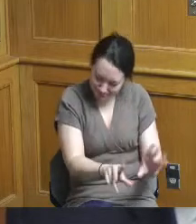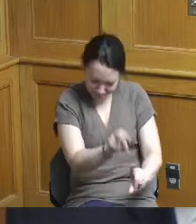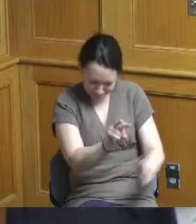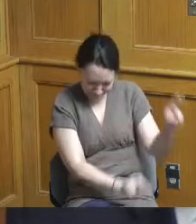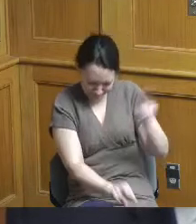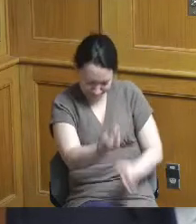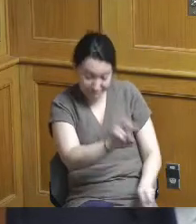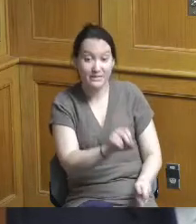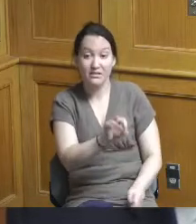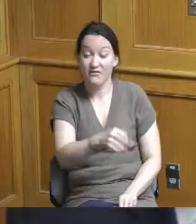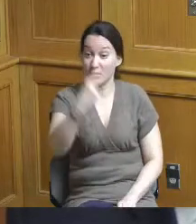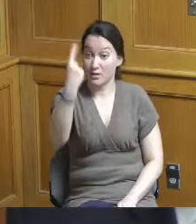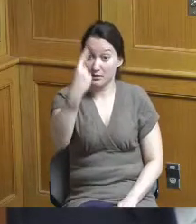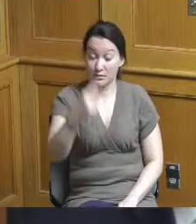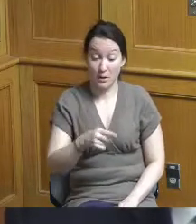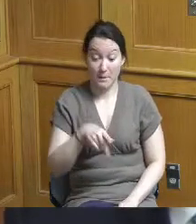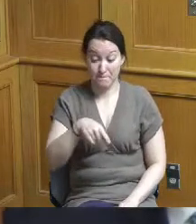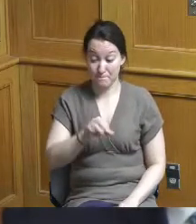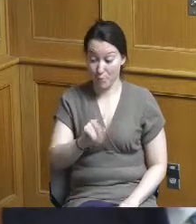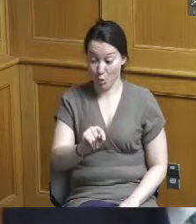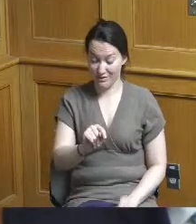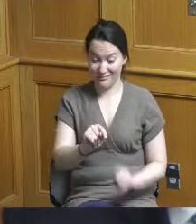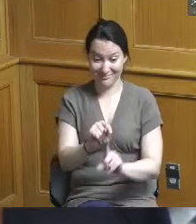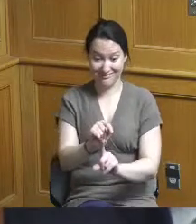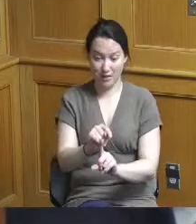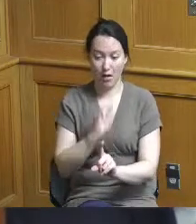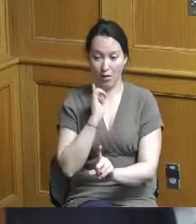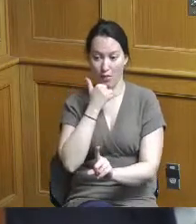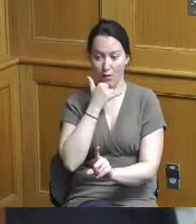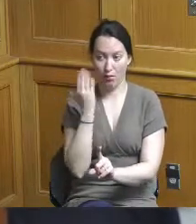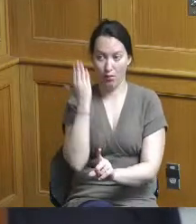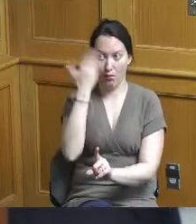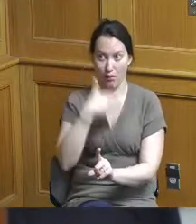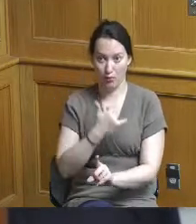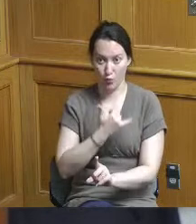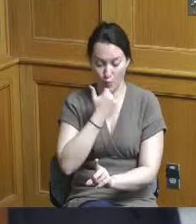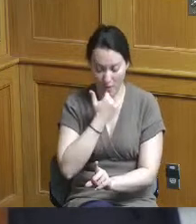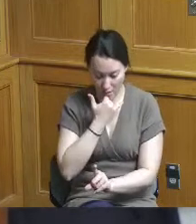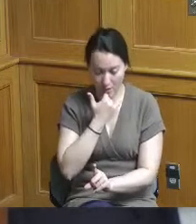had been something where the port had acted in in error or done something wrong and this was it or